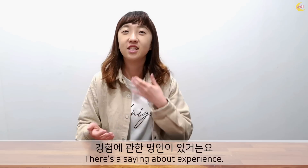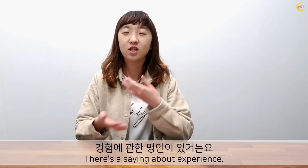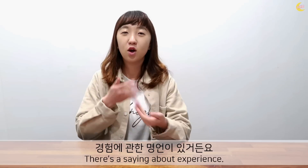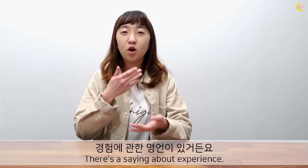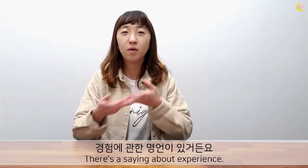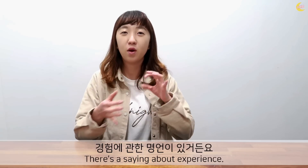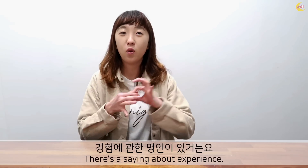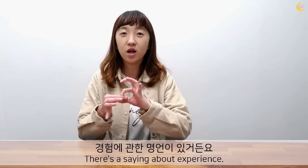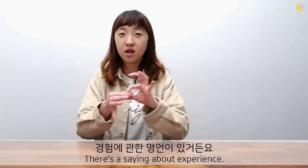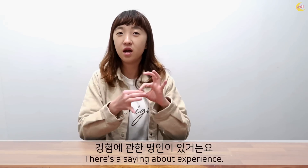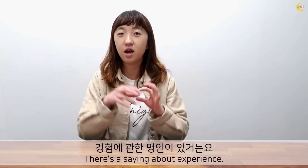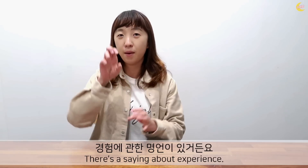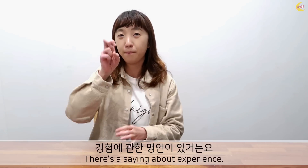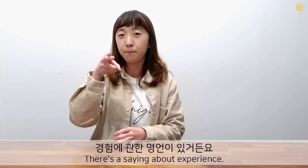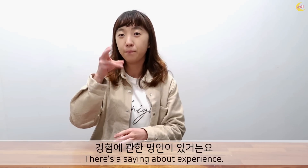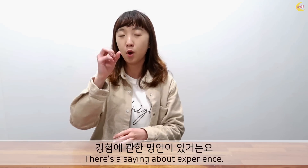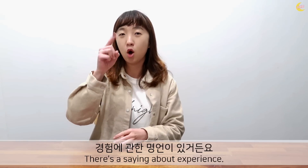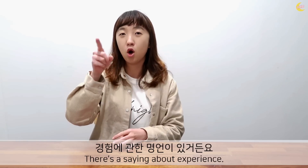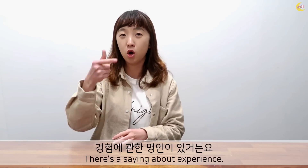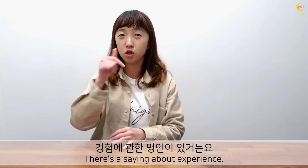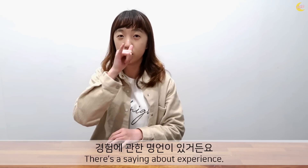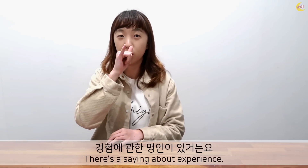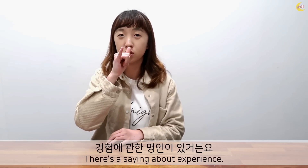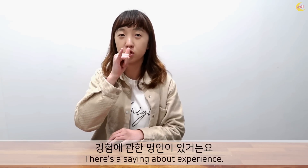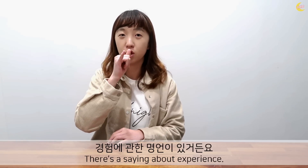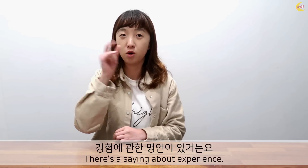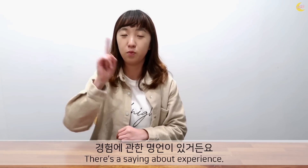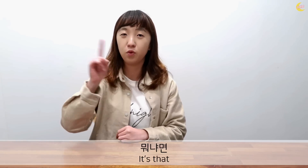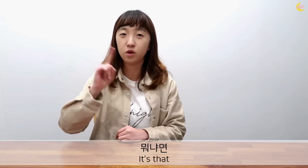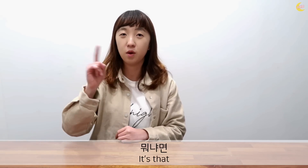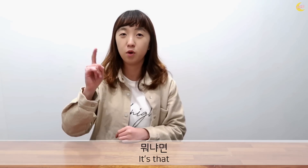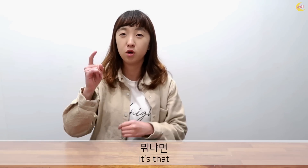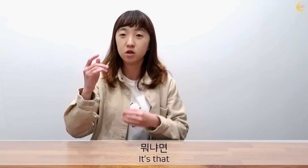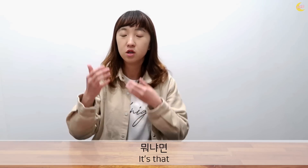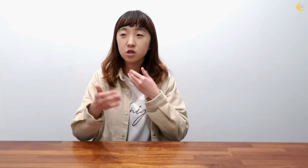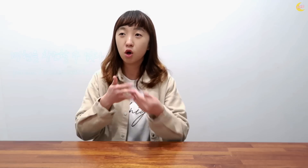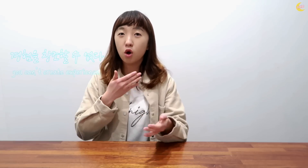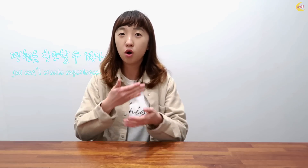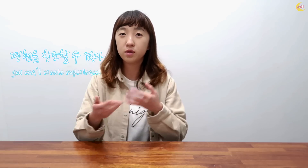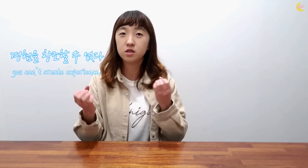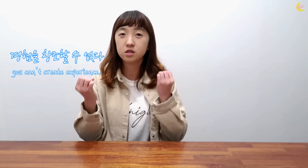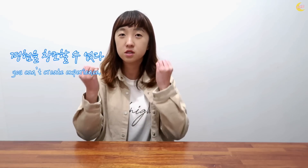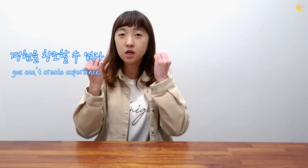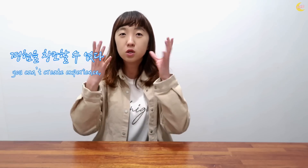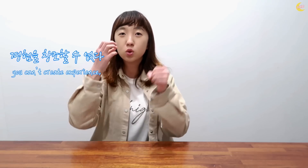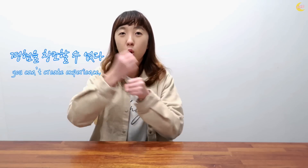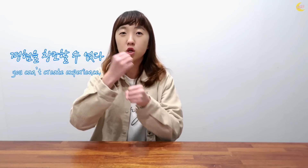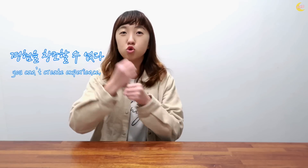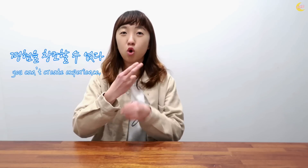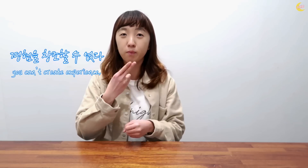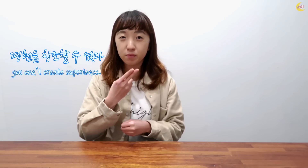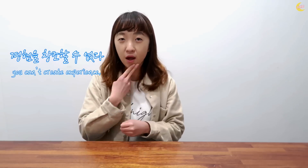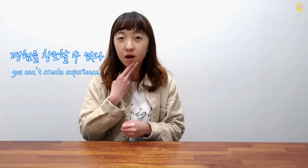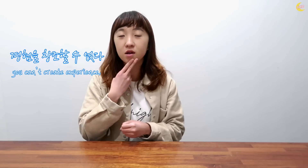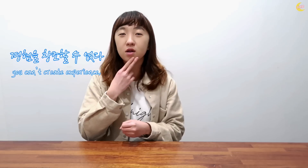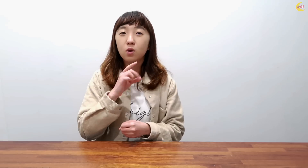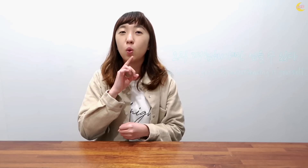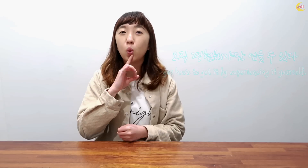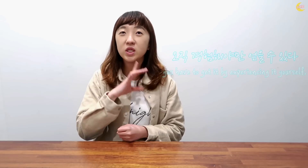There’s a saying about experience. It’s that you can’t create experience,